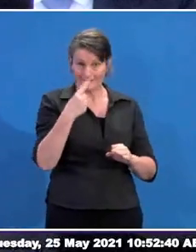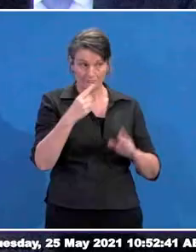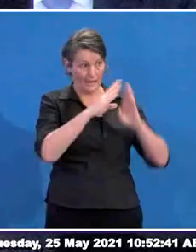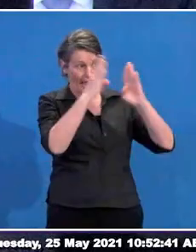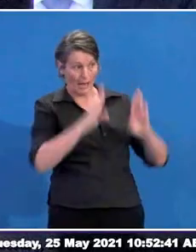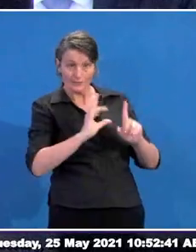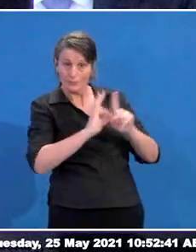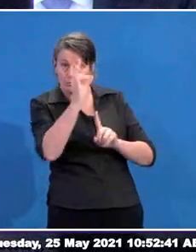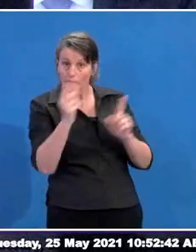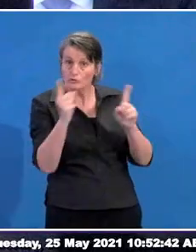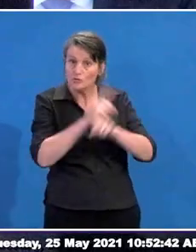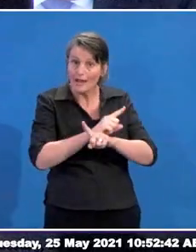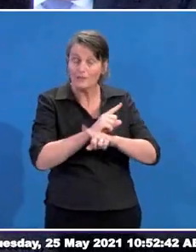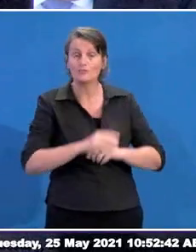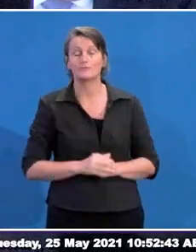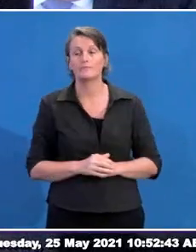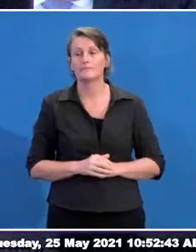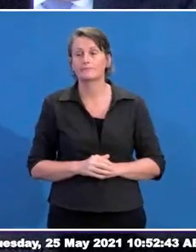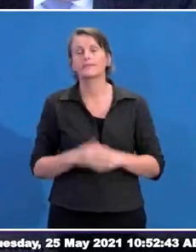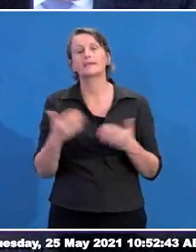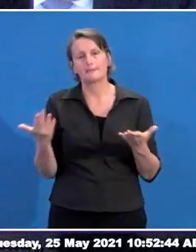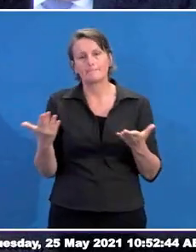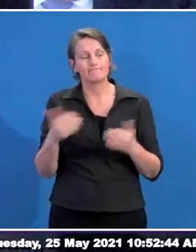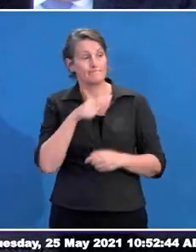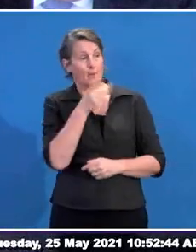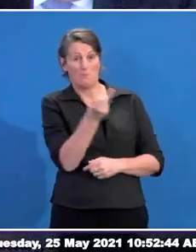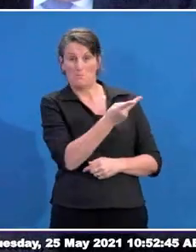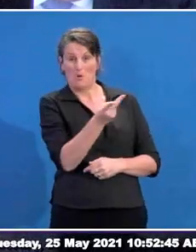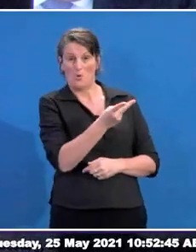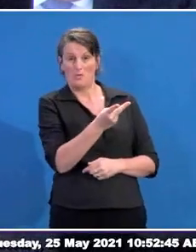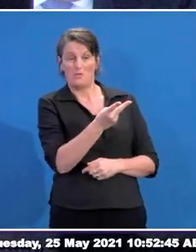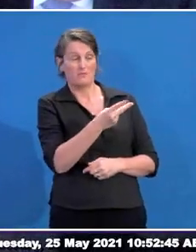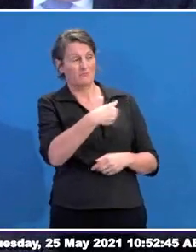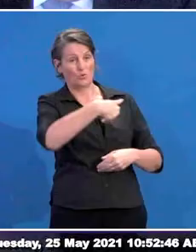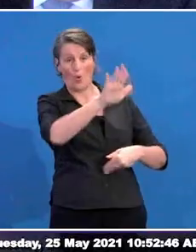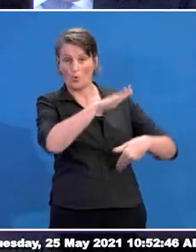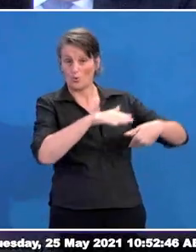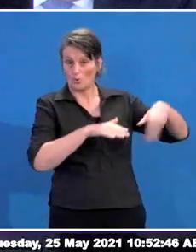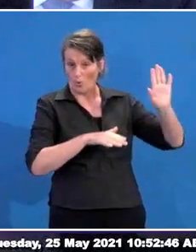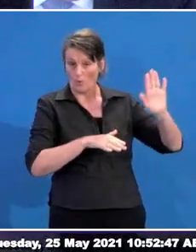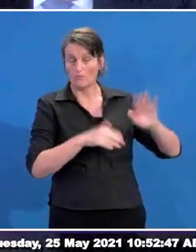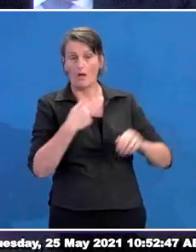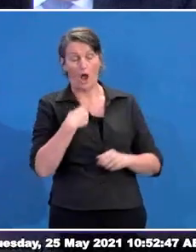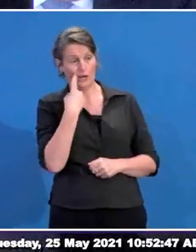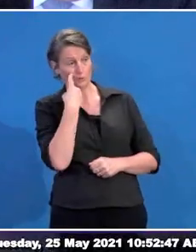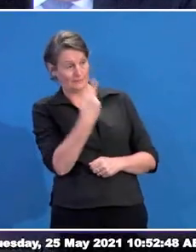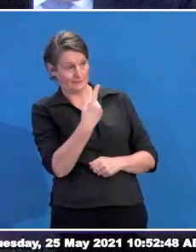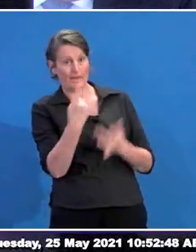Yeah. When they stopped working, I could see like, we had another person come in,